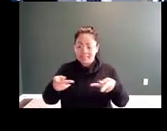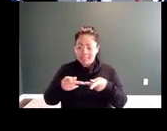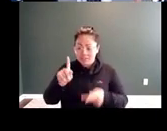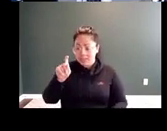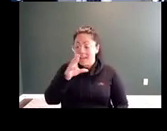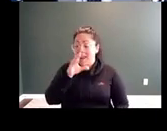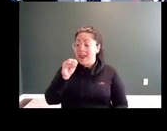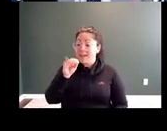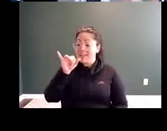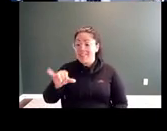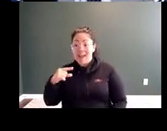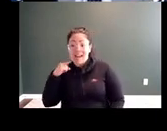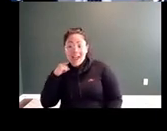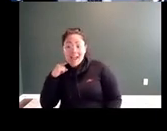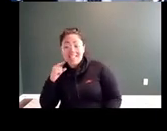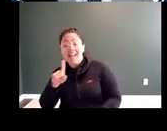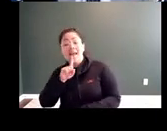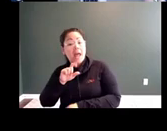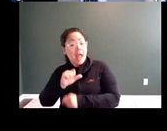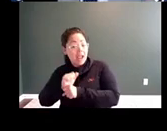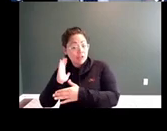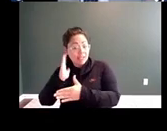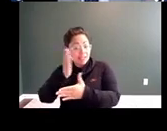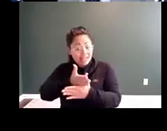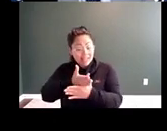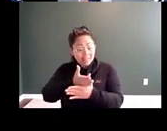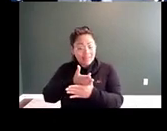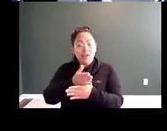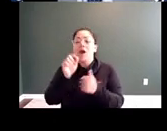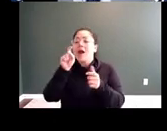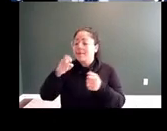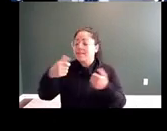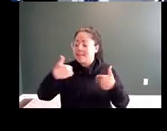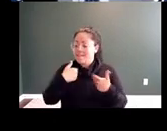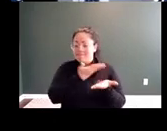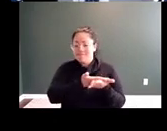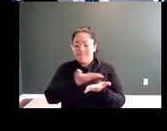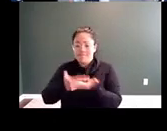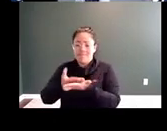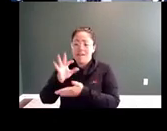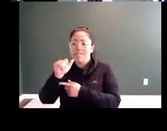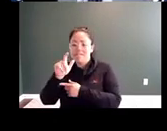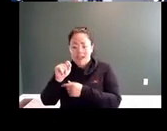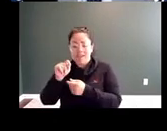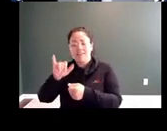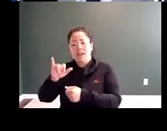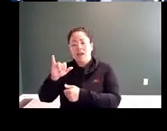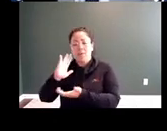And does that accent actually, does it factually interfere with that commission? It's not just somebody's opinion